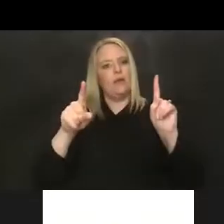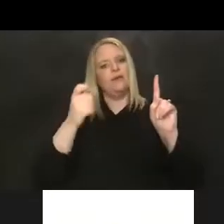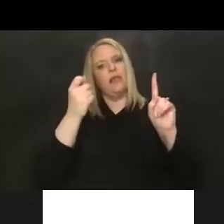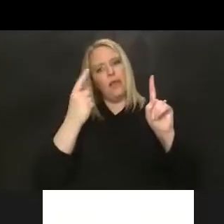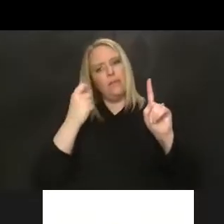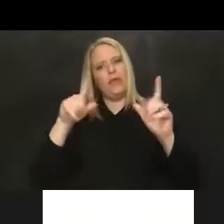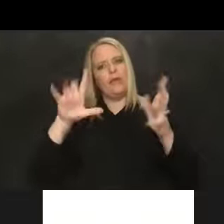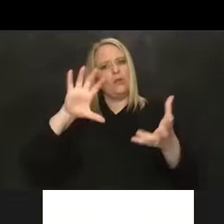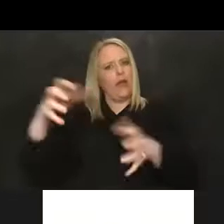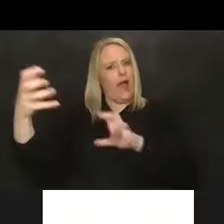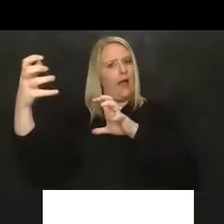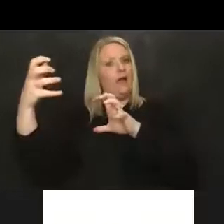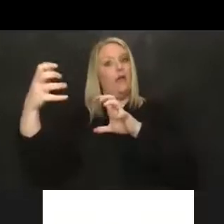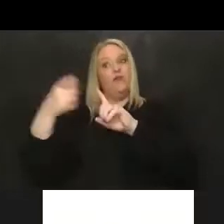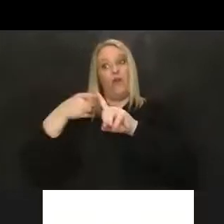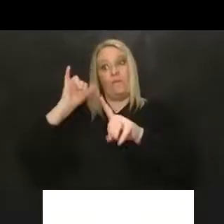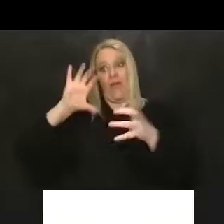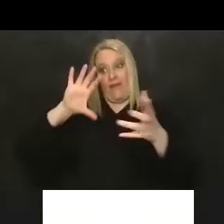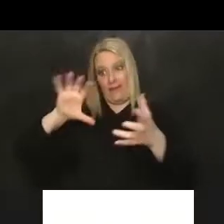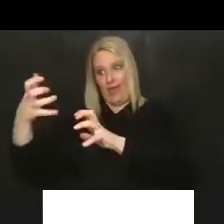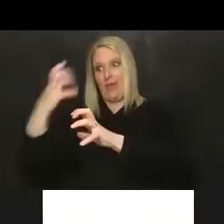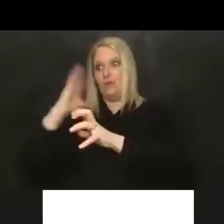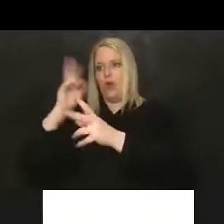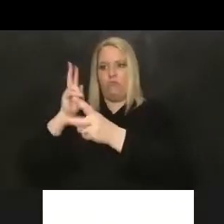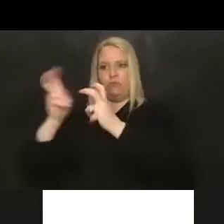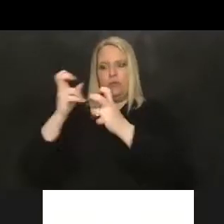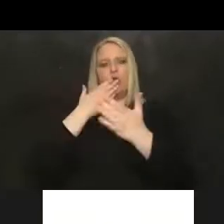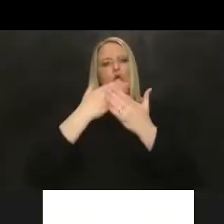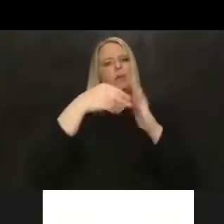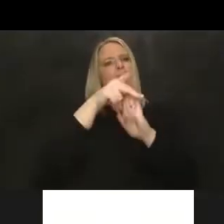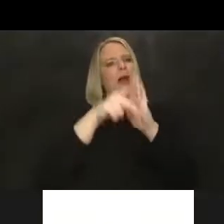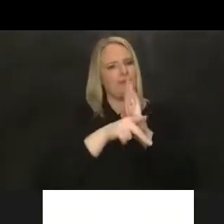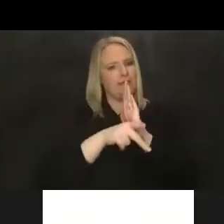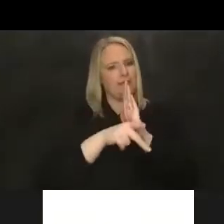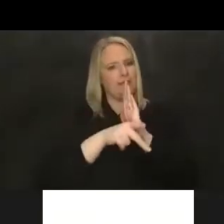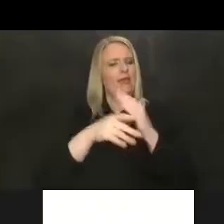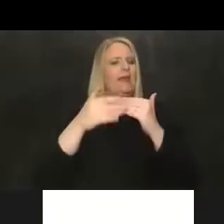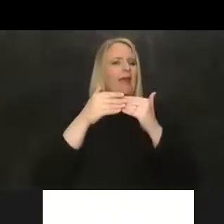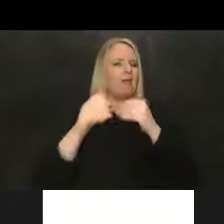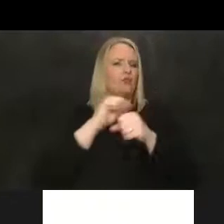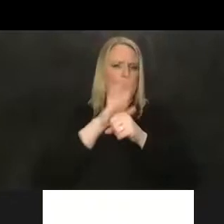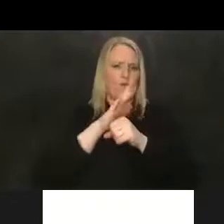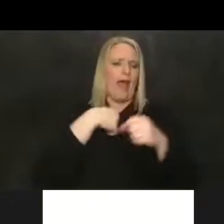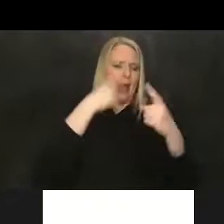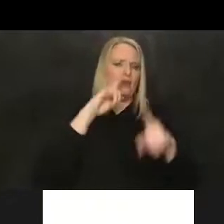of that, we're going to have some good policy past COVID, I totally agree with you Brian, we